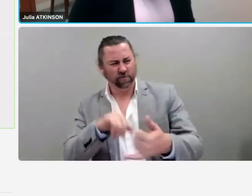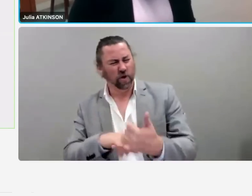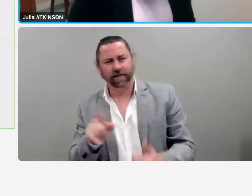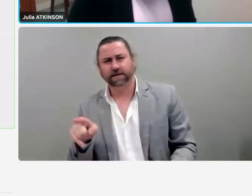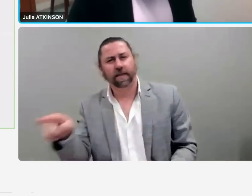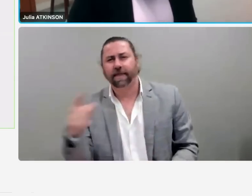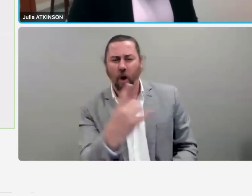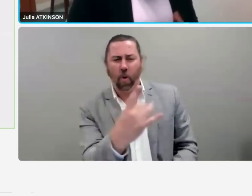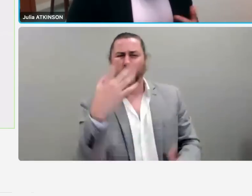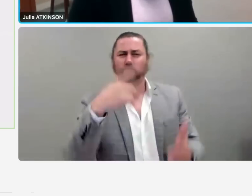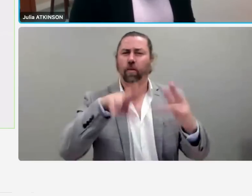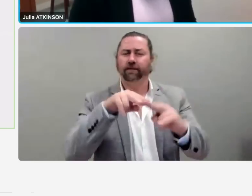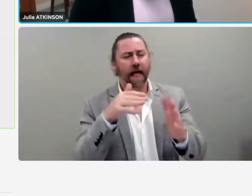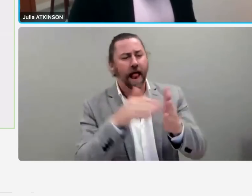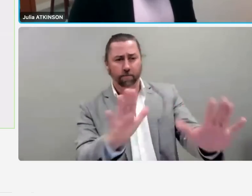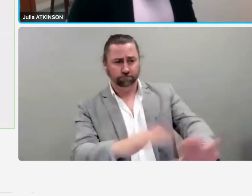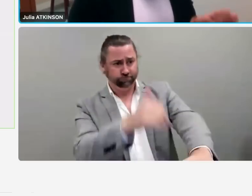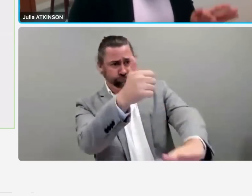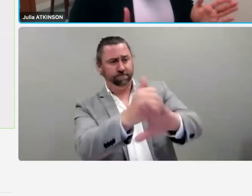episodic care and that doesn't fit neatly with a